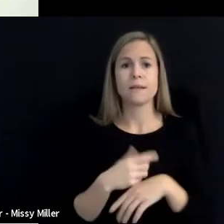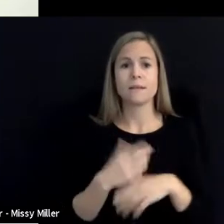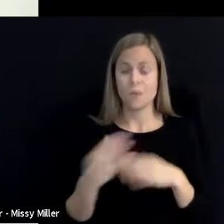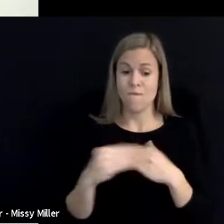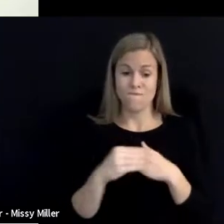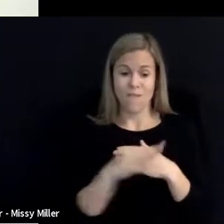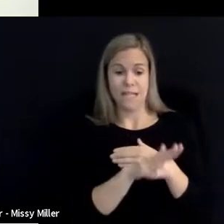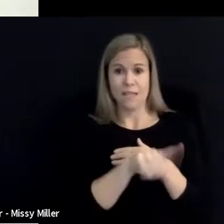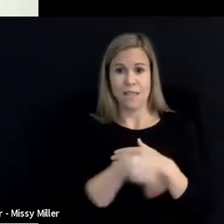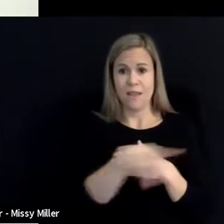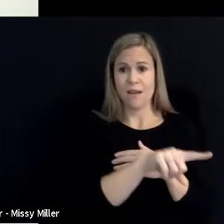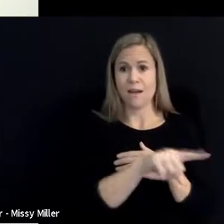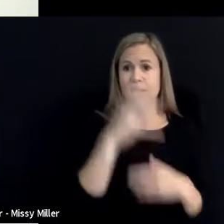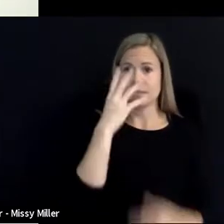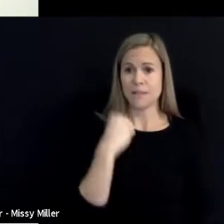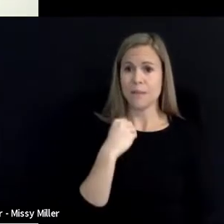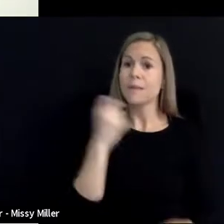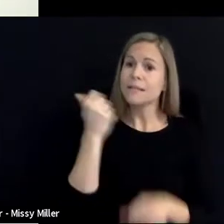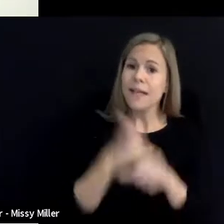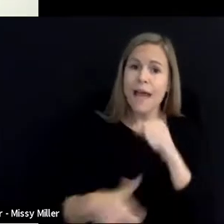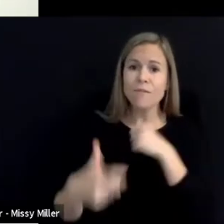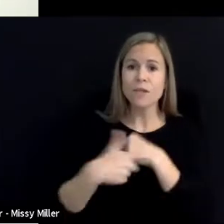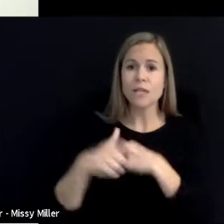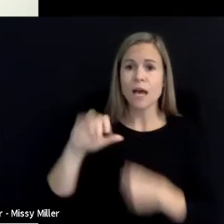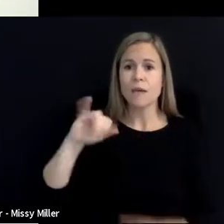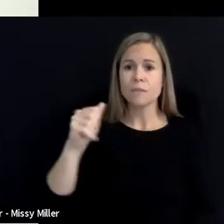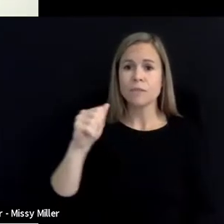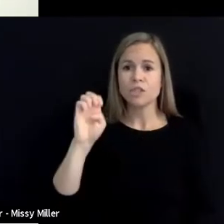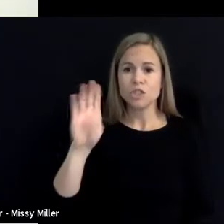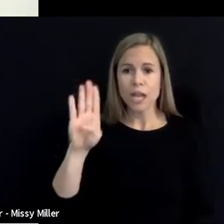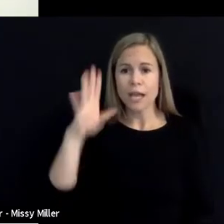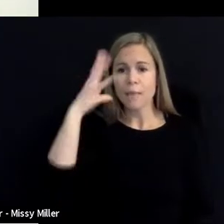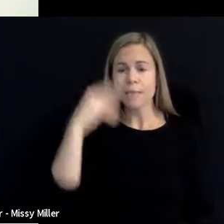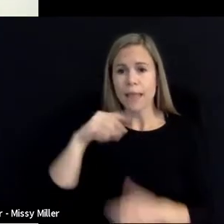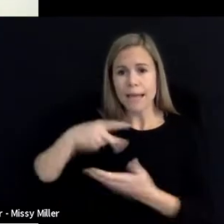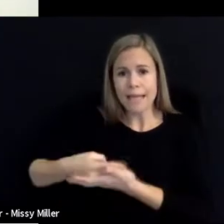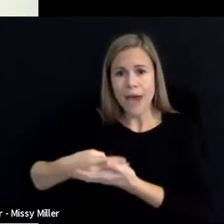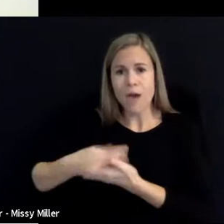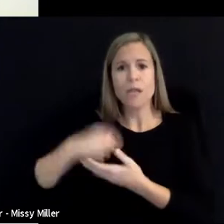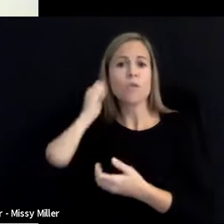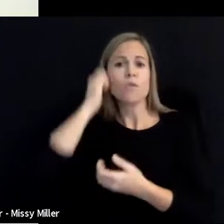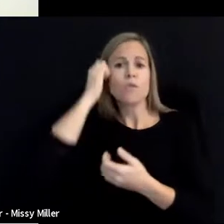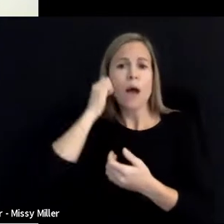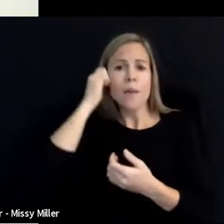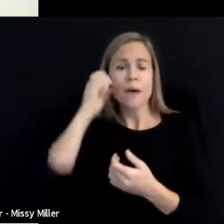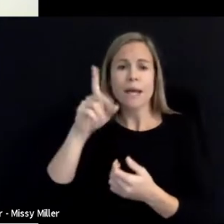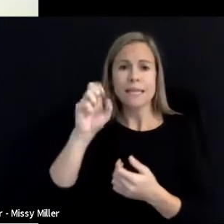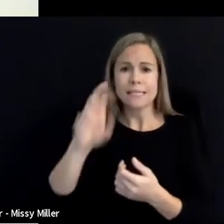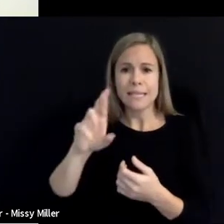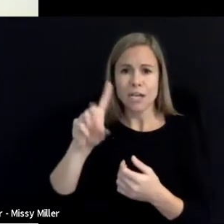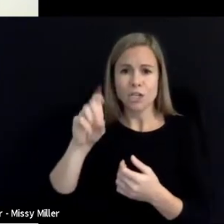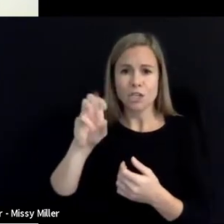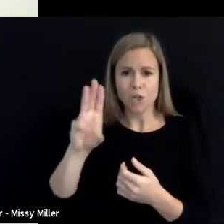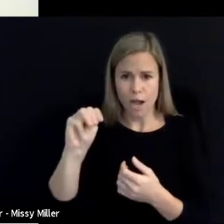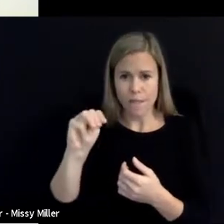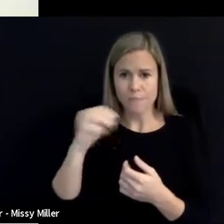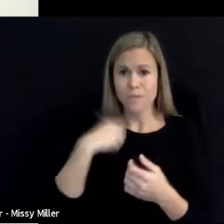I mean, every time he laid down, he was rubbing against his ear drum and causing excruciating pain. That's why he would choose to sit up,